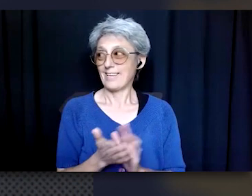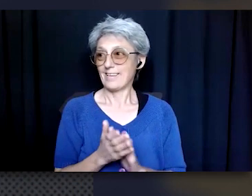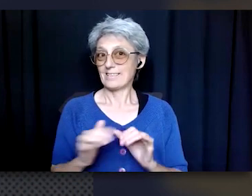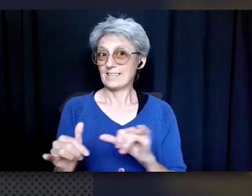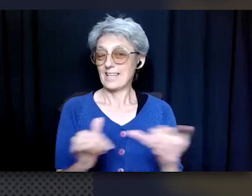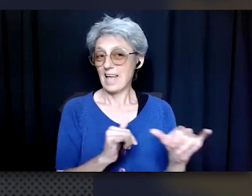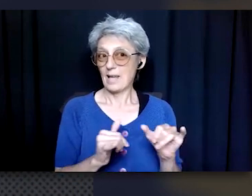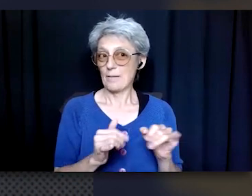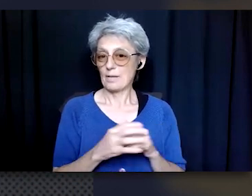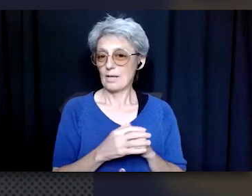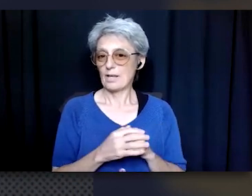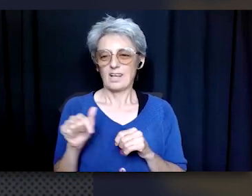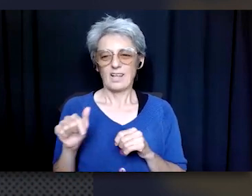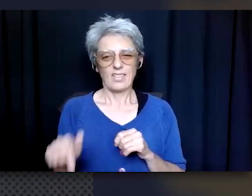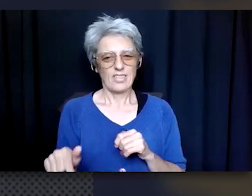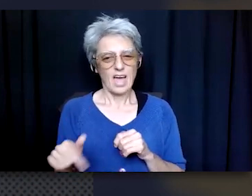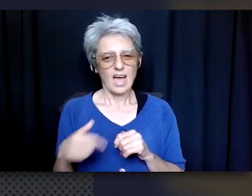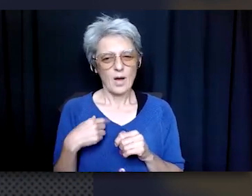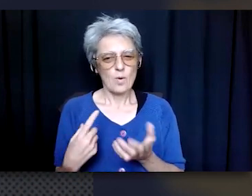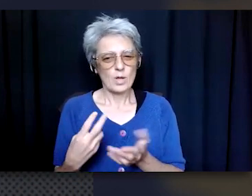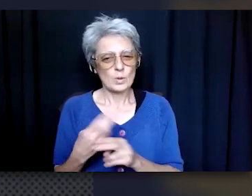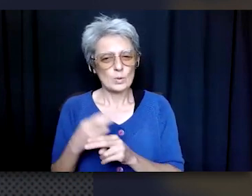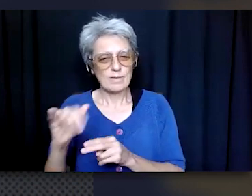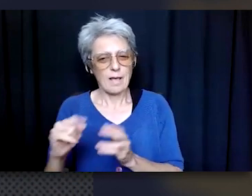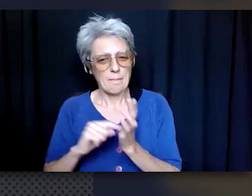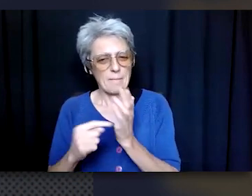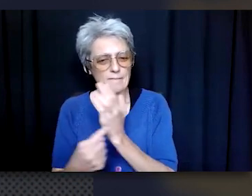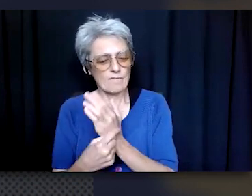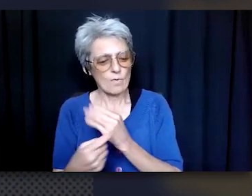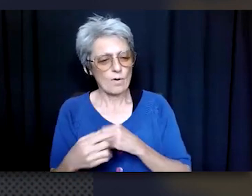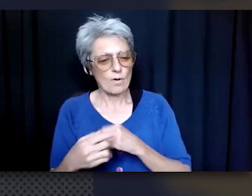We’re told to think about what we can do with these tools, and there are things we can do. But